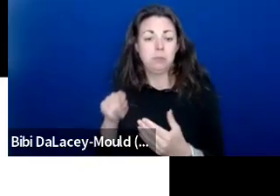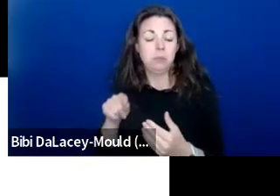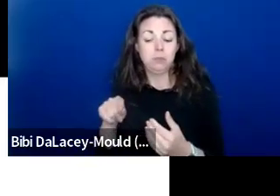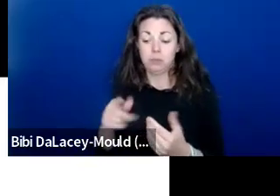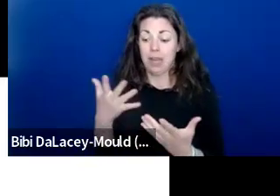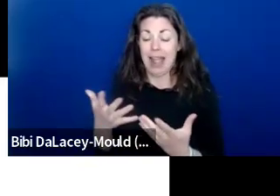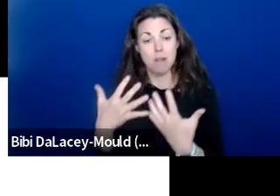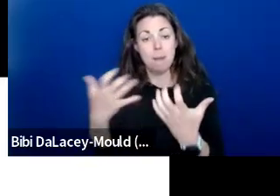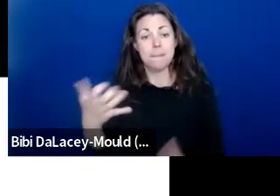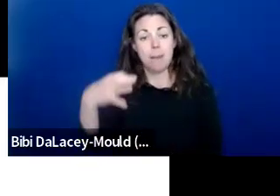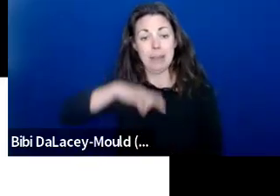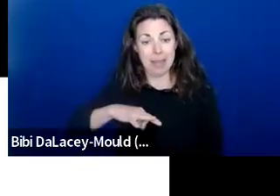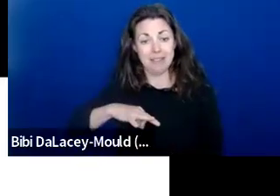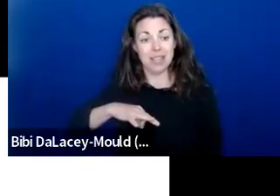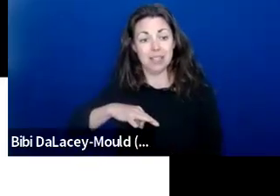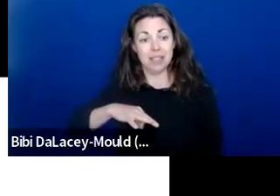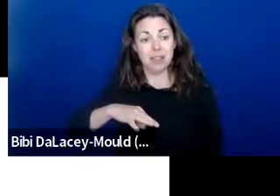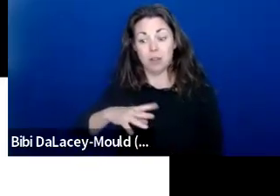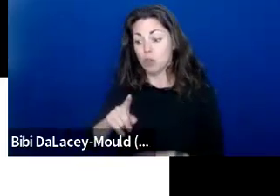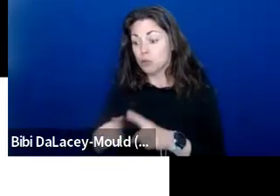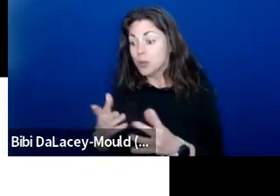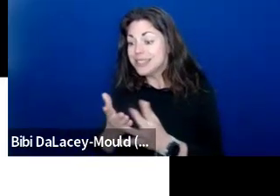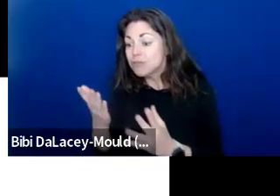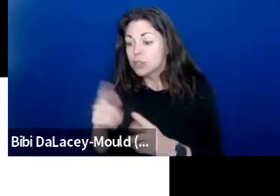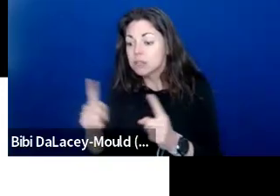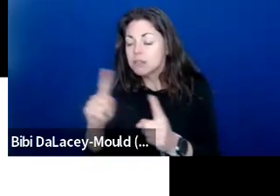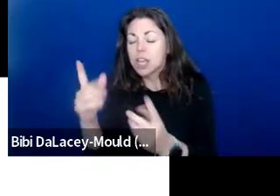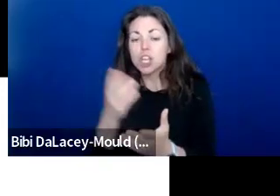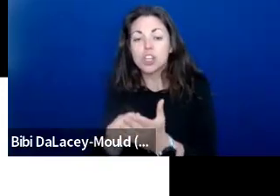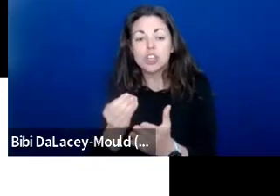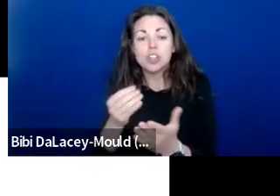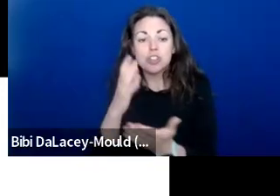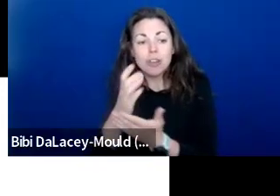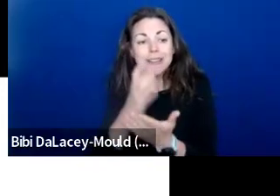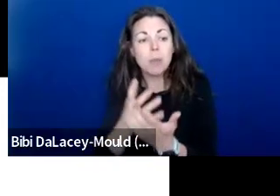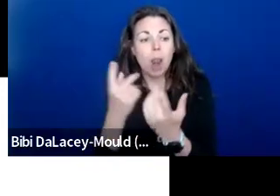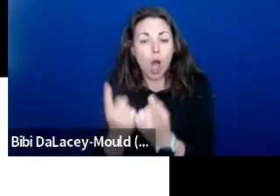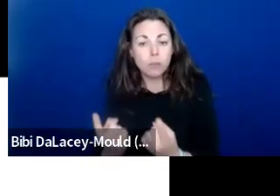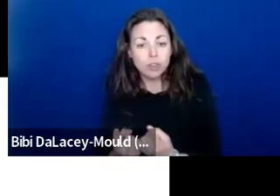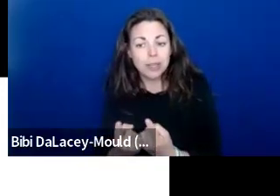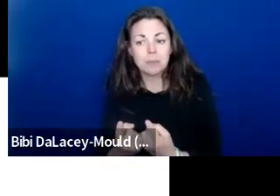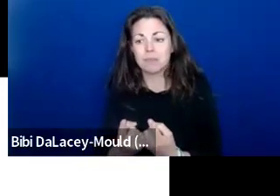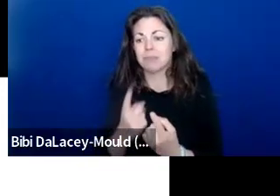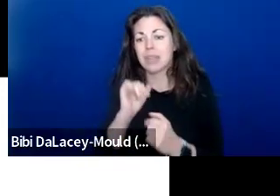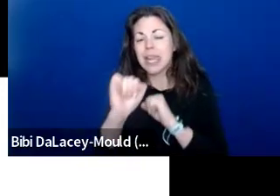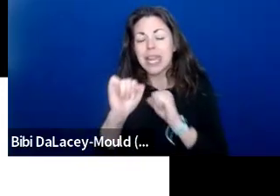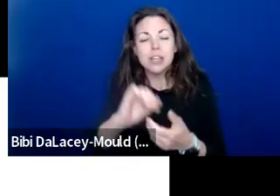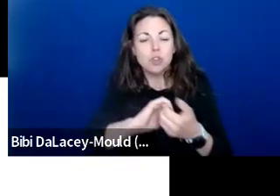benefit through a number of charitable objects. And these charitable objects look slightly different from student union to student union.